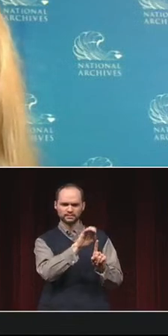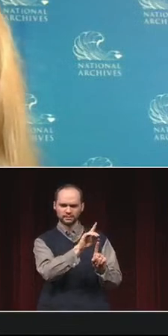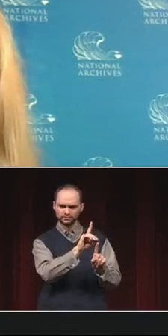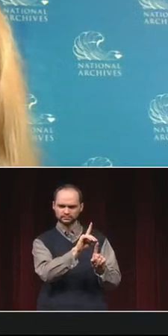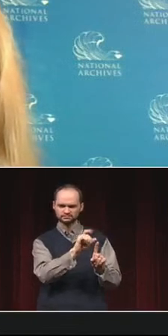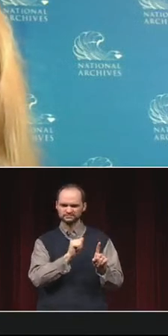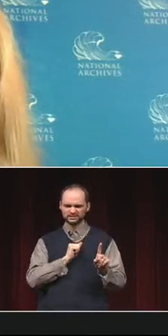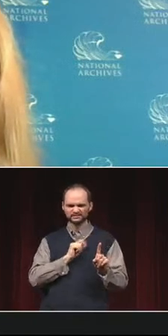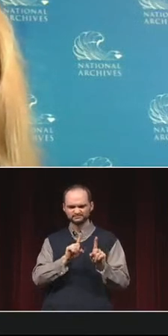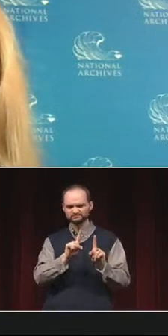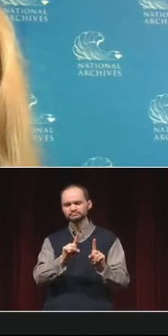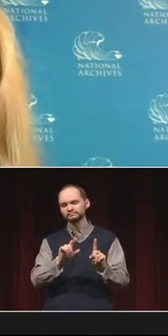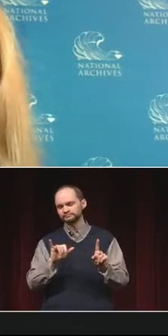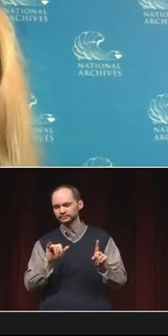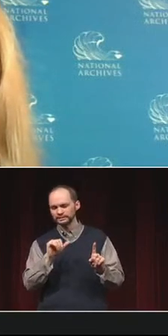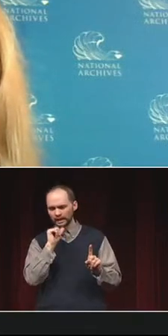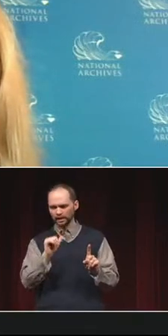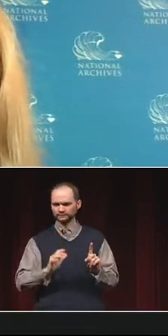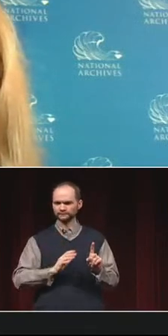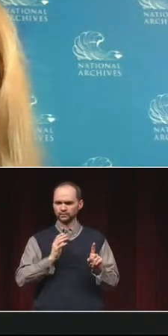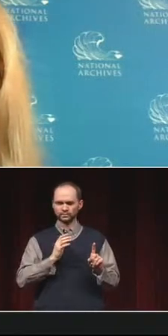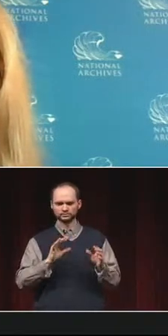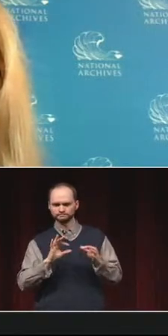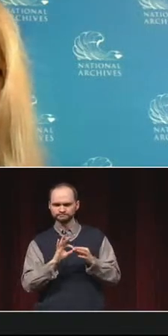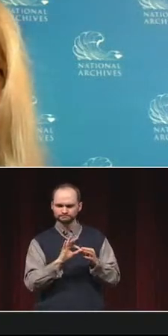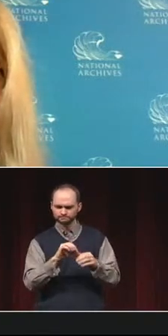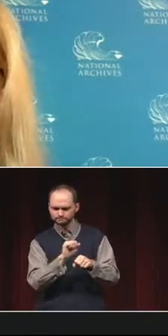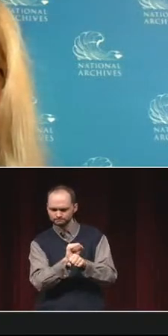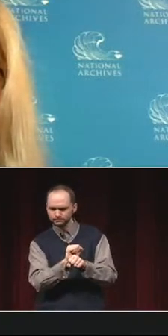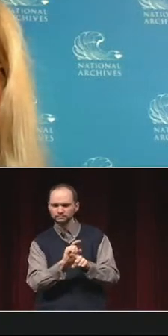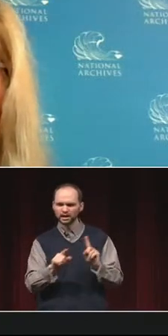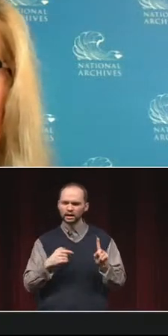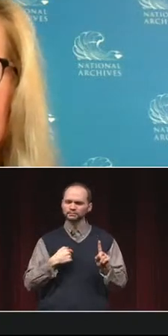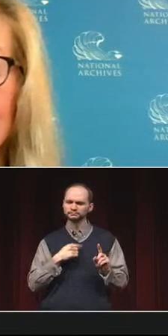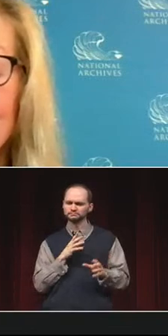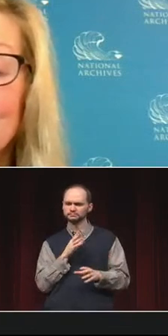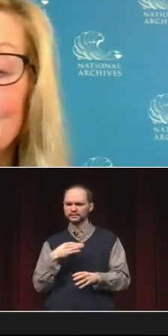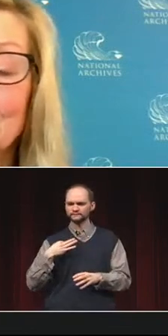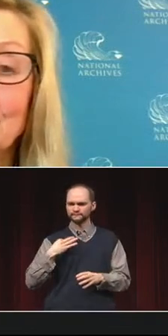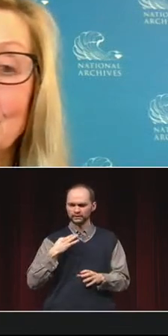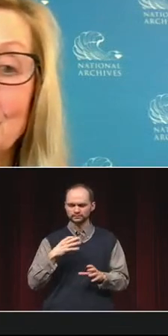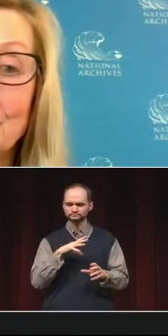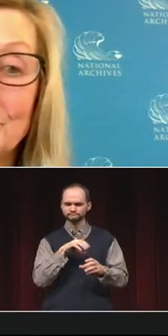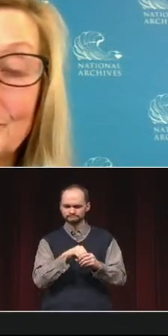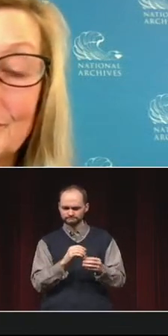particularly with the youth of the NAACP, I did not formally join the organization